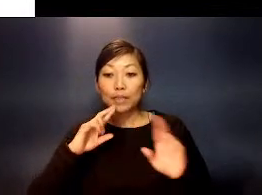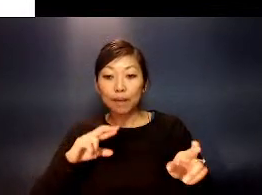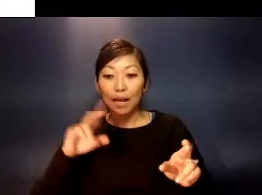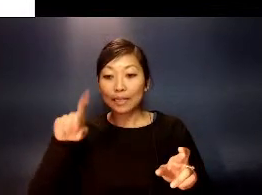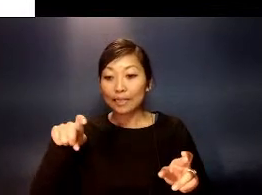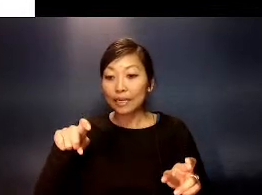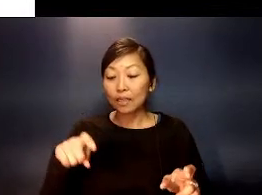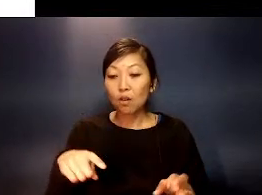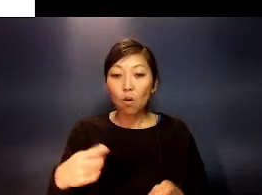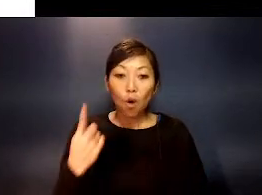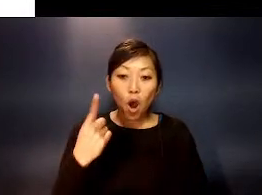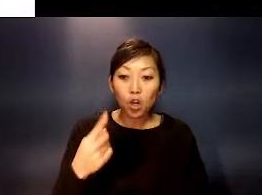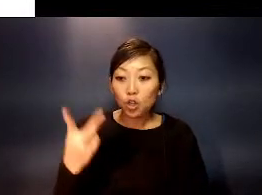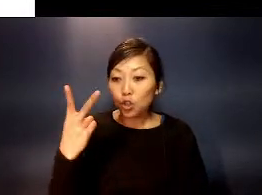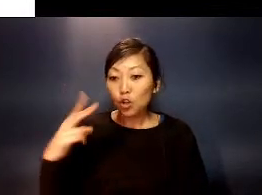COLLEAGUES ON THOSE ITEMS AS WE MOVE FORWARD INTO THE